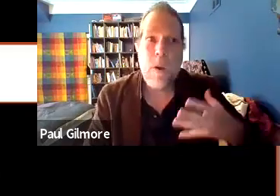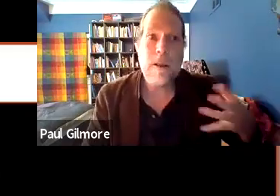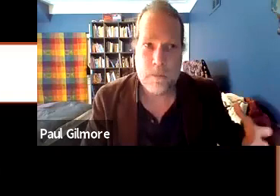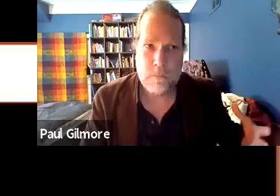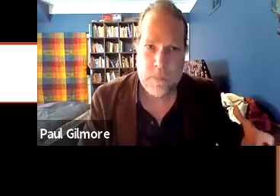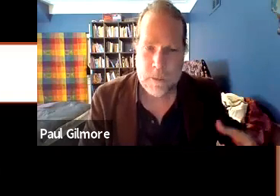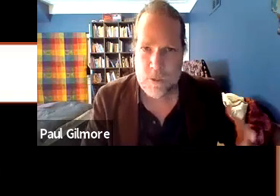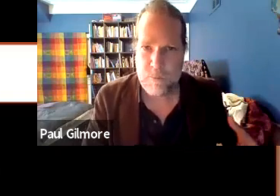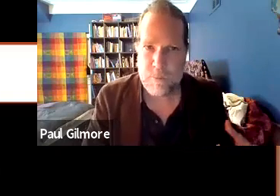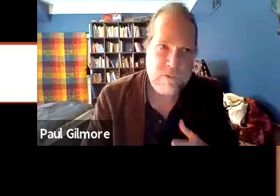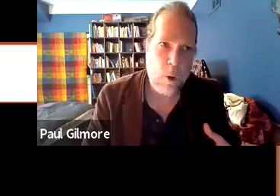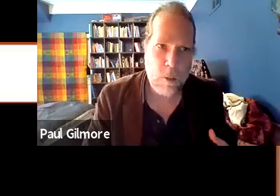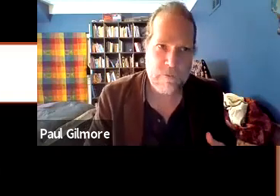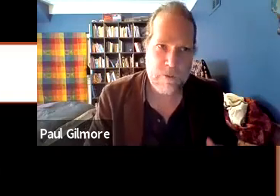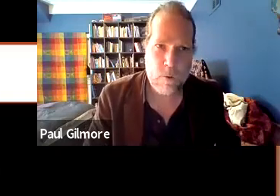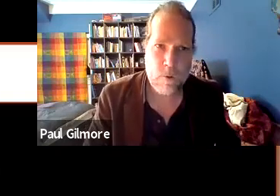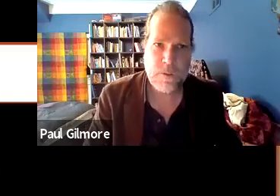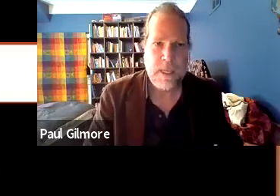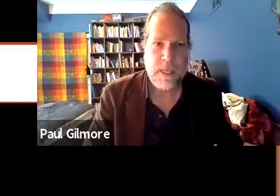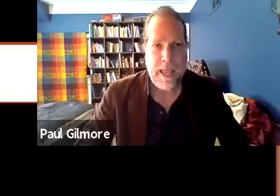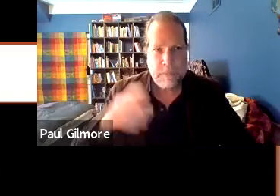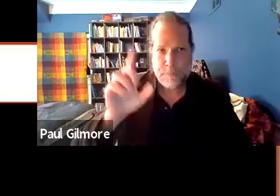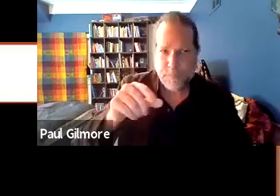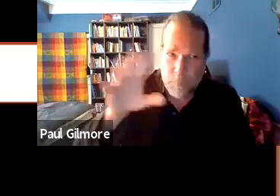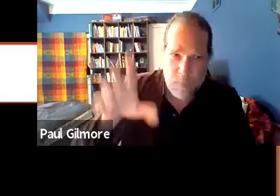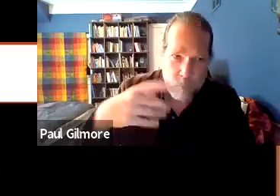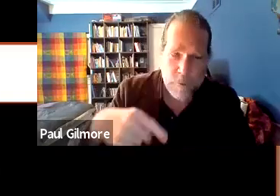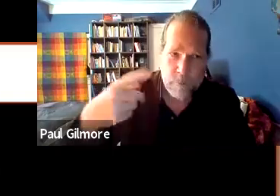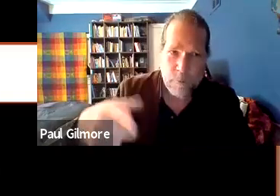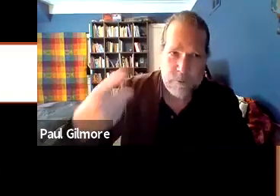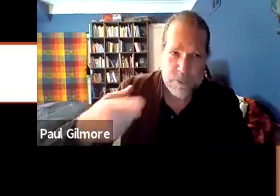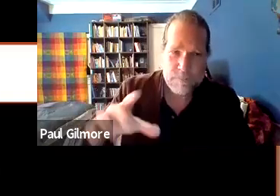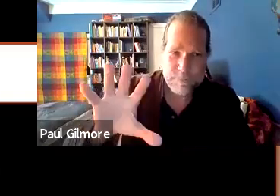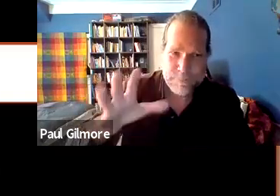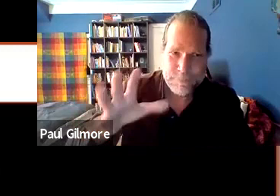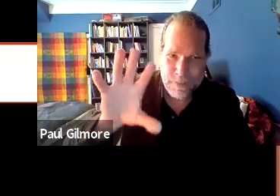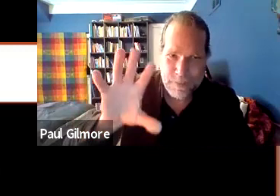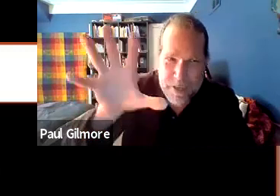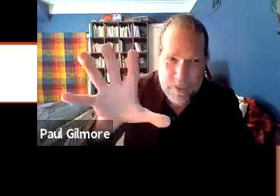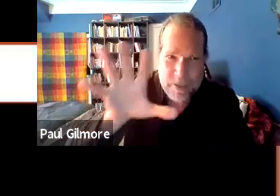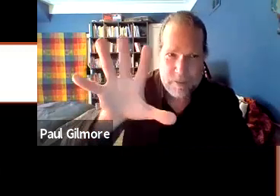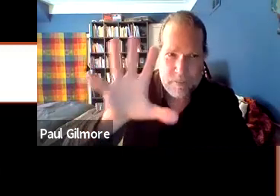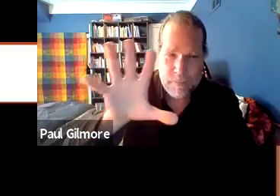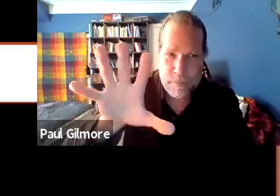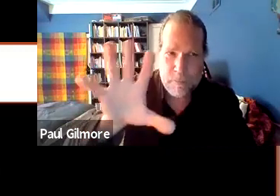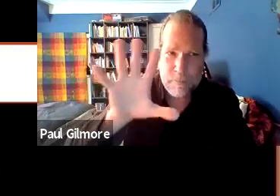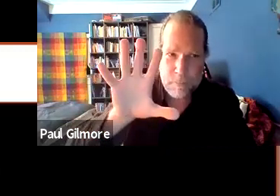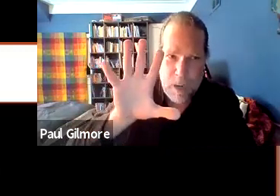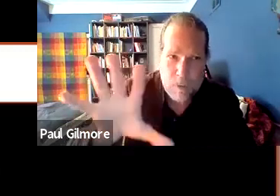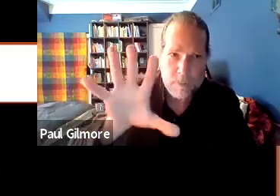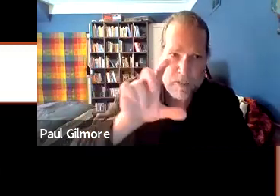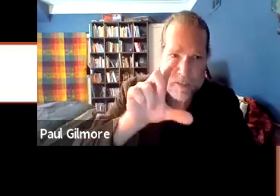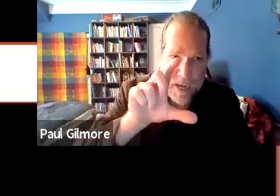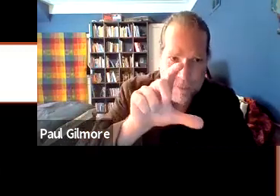Welcome to people from all over the world. And we're used to hearing the poem that's at